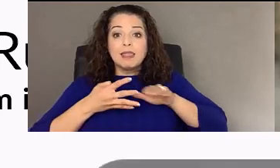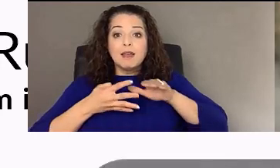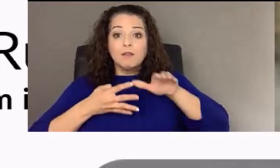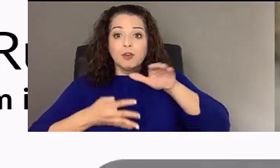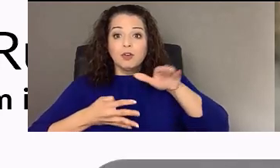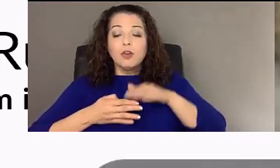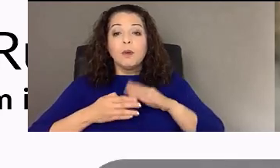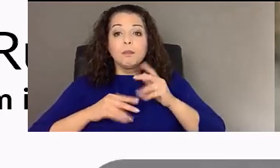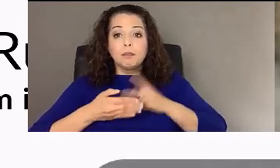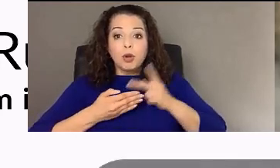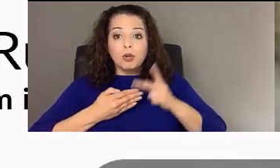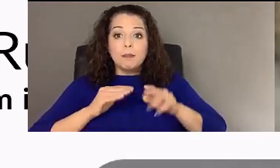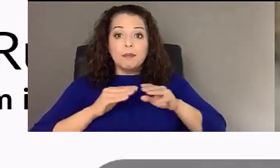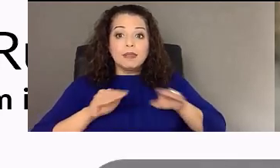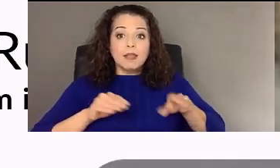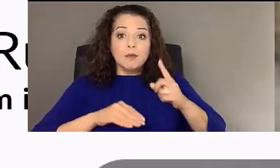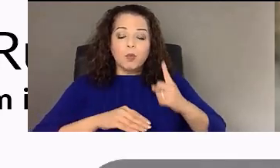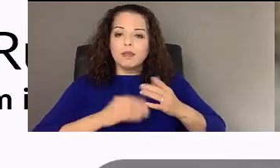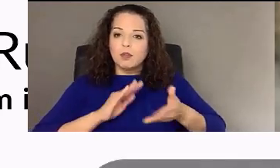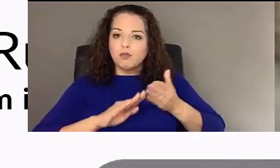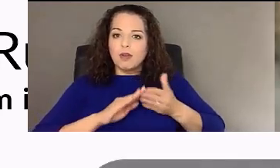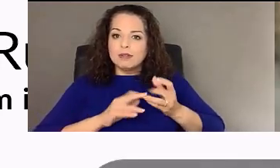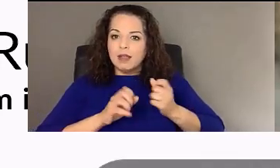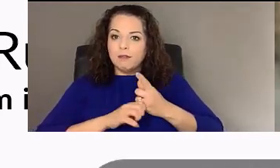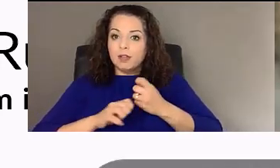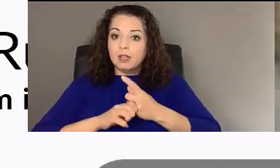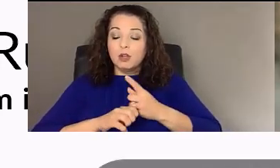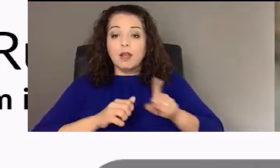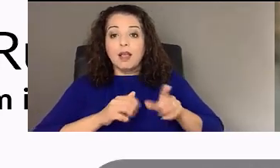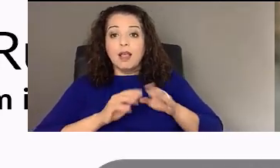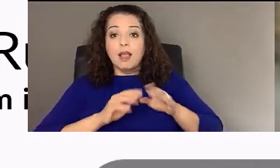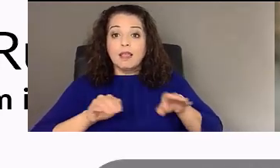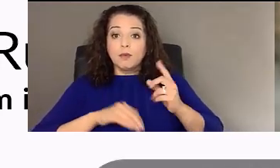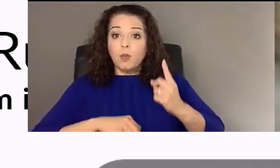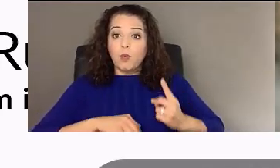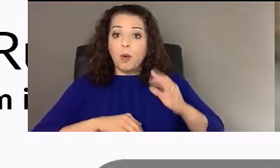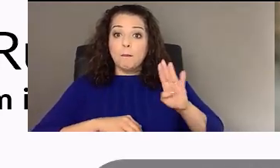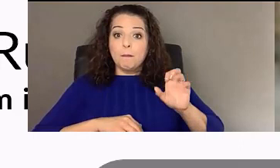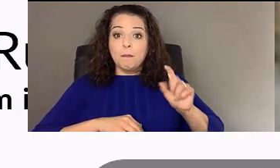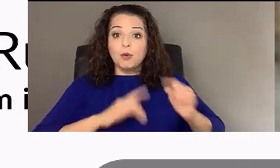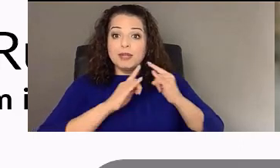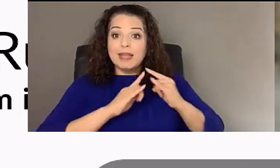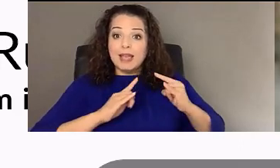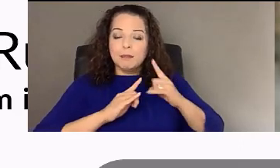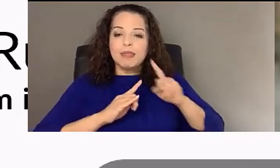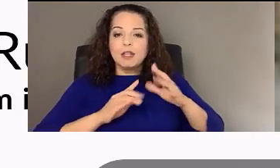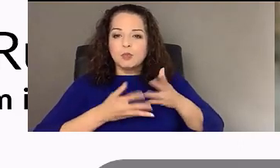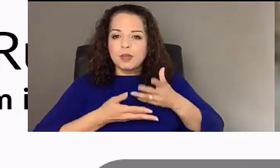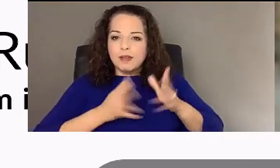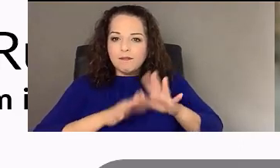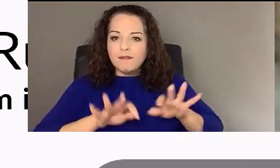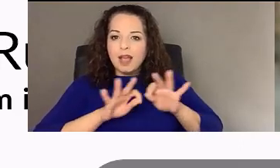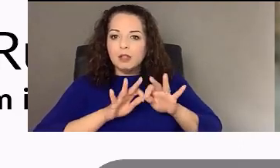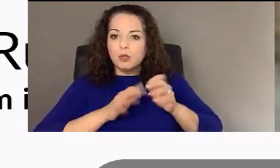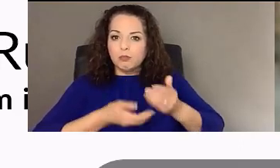Level 1, IMPACT BootCamp. That's where people start to generate their value proposition. We increase the awareness and the capacity